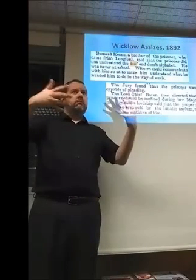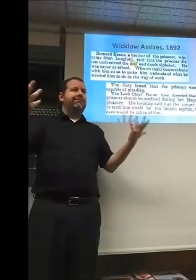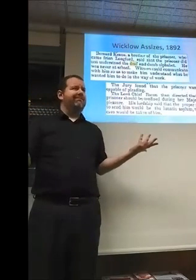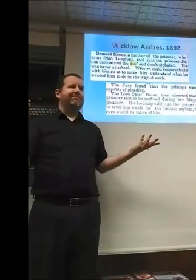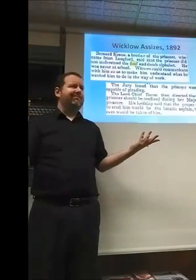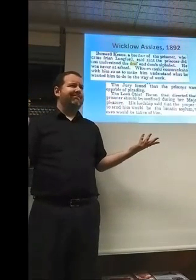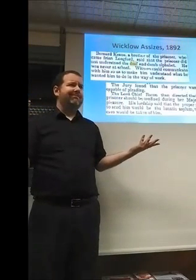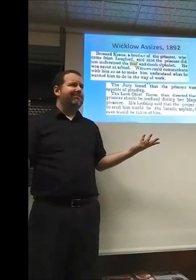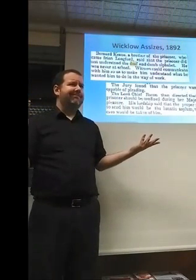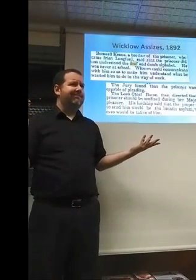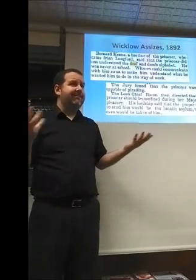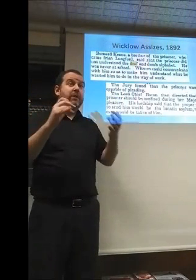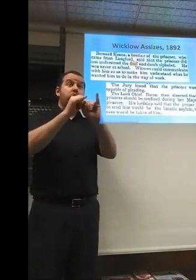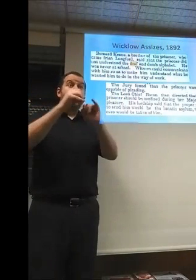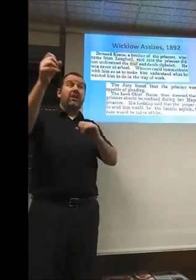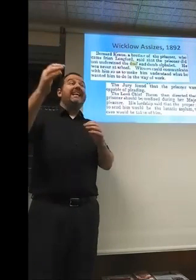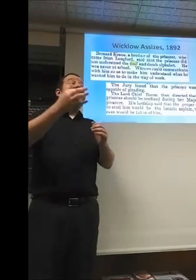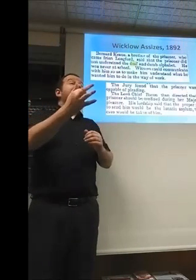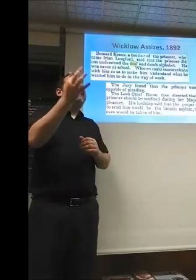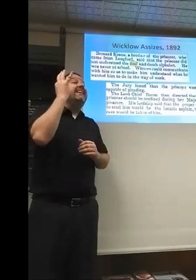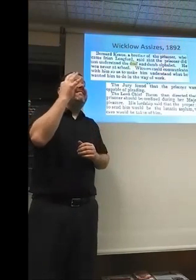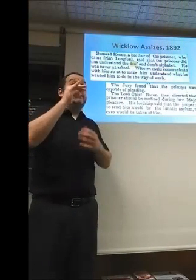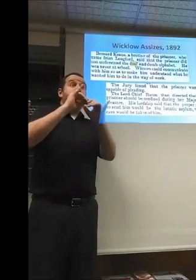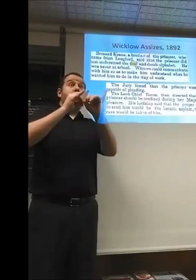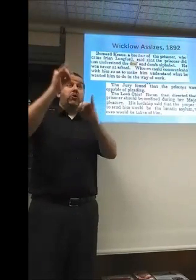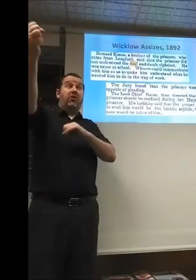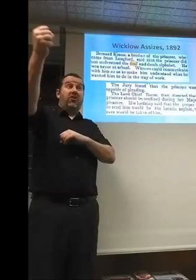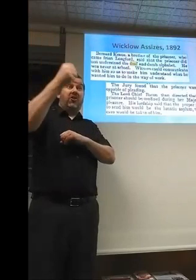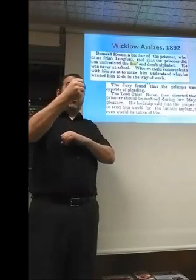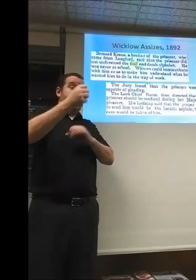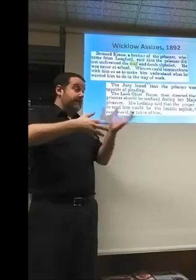it was quite detailed and he was only 5’2 , quite a small man.